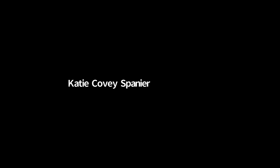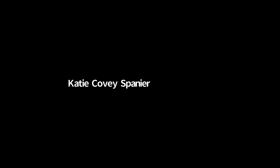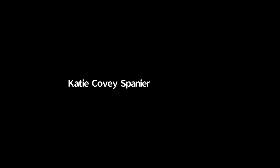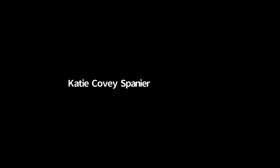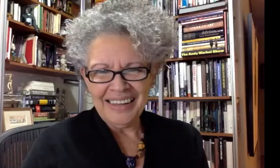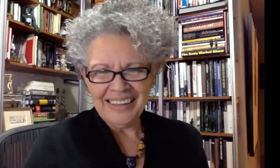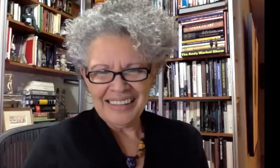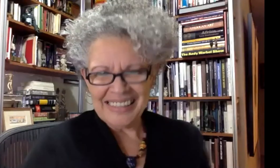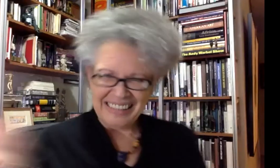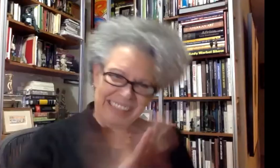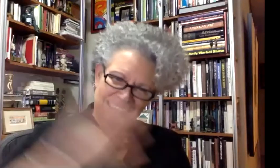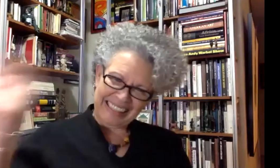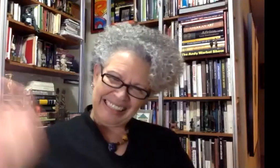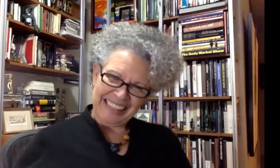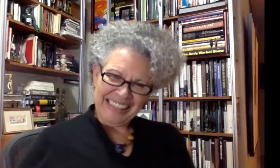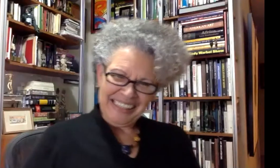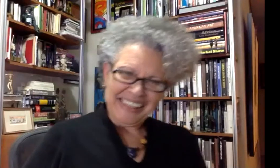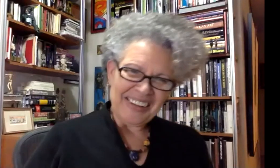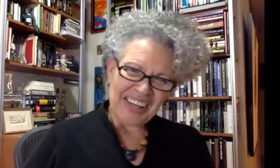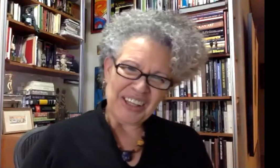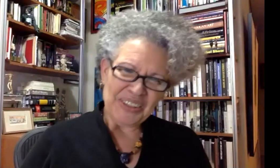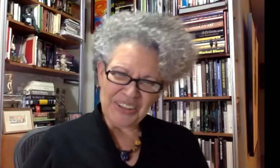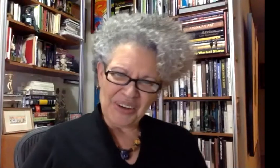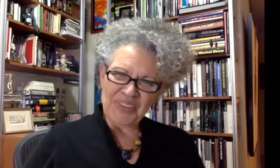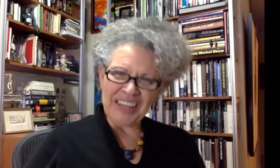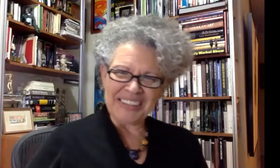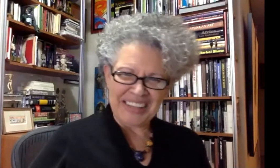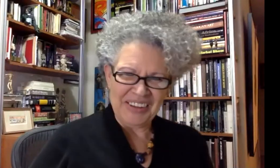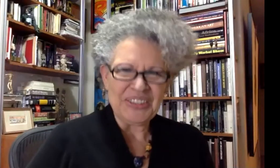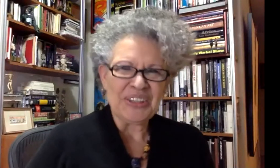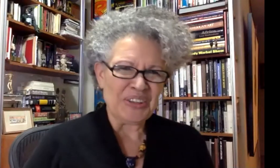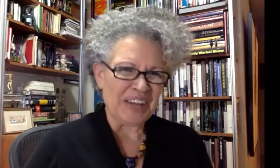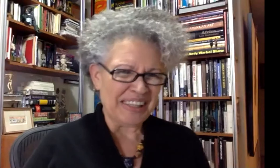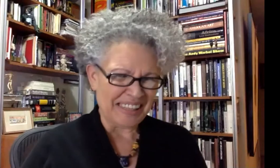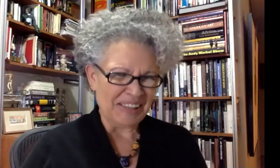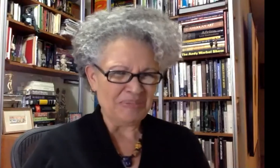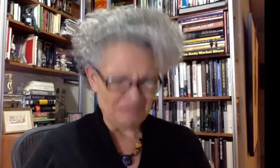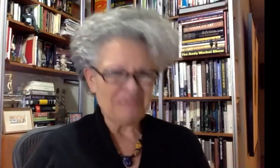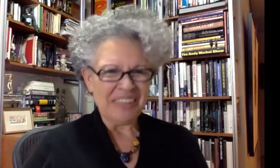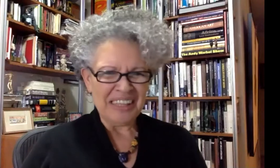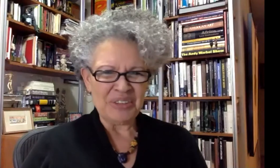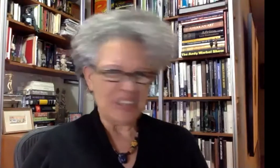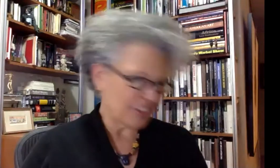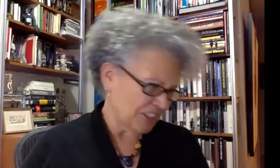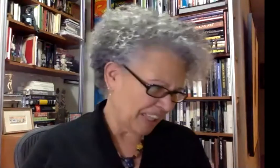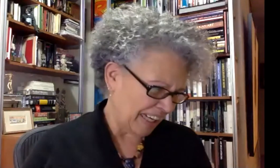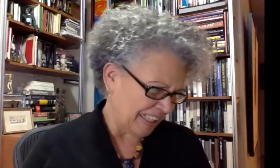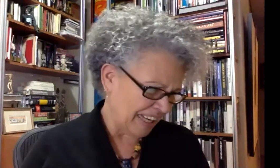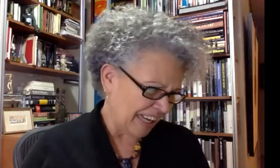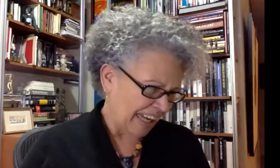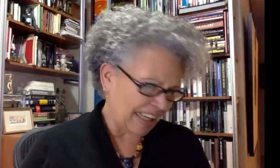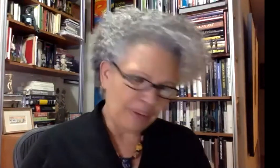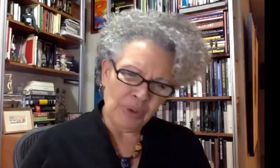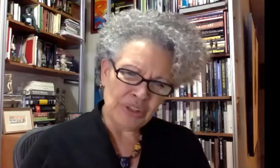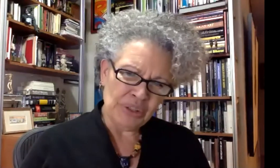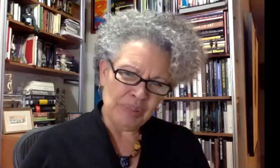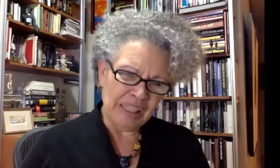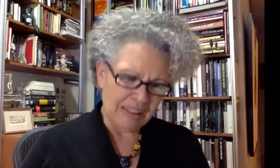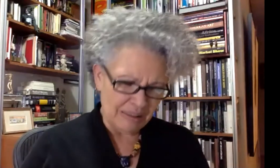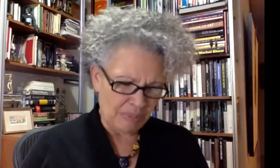Hi, thank you so much, that was a great introduction, Katie. And I want to begin by